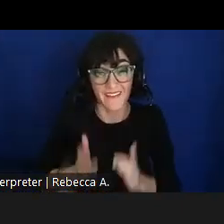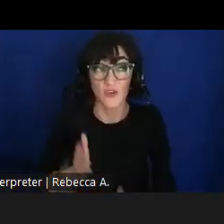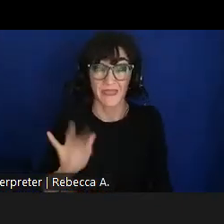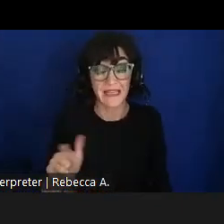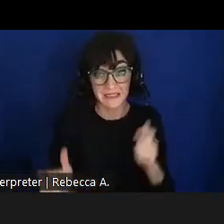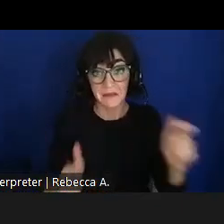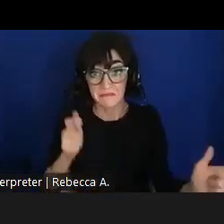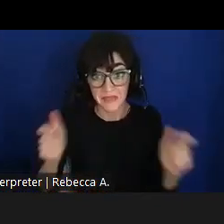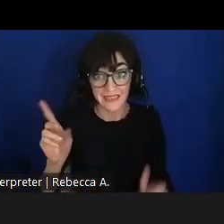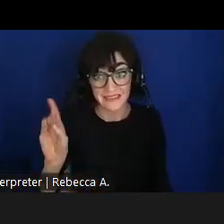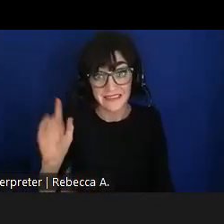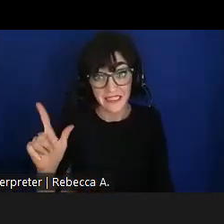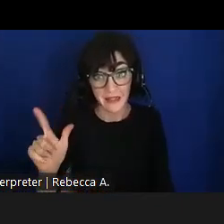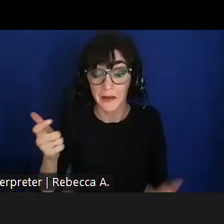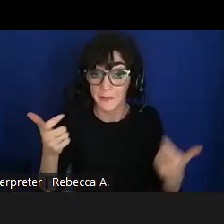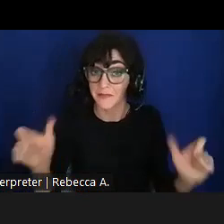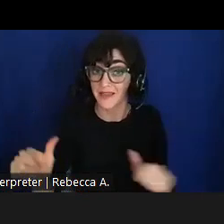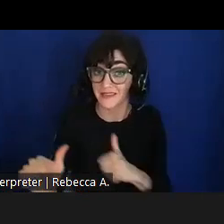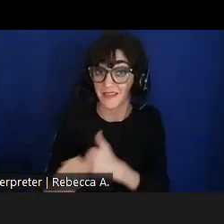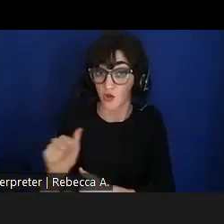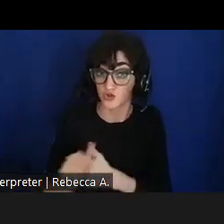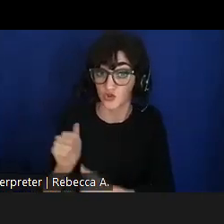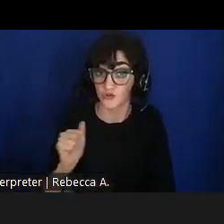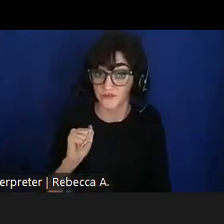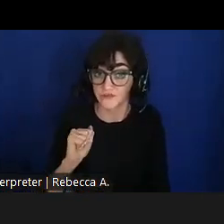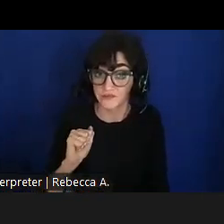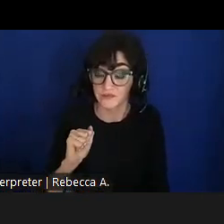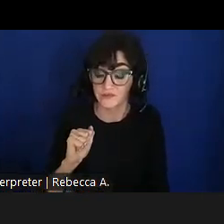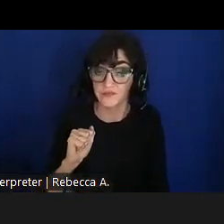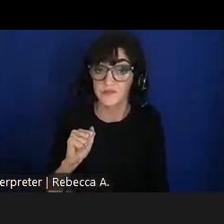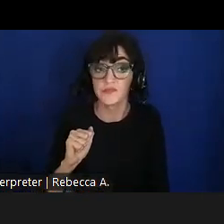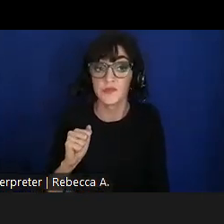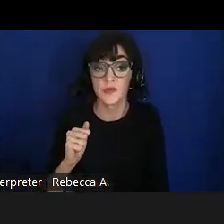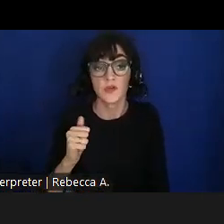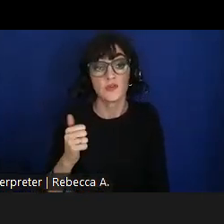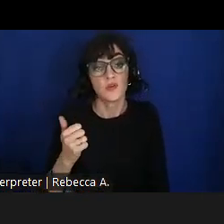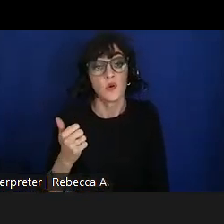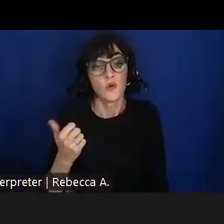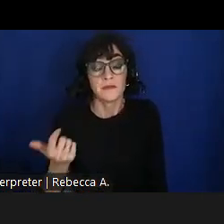right and so while we don't have control over what you know the different substance use